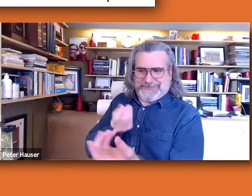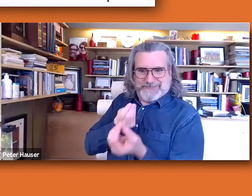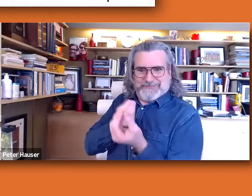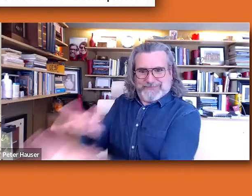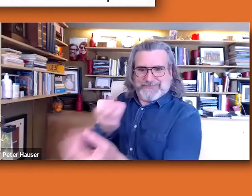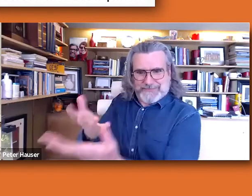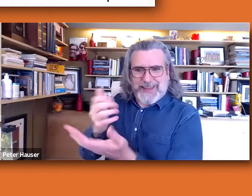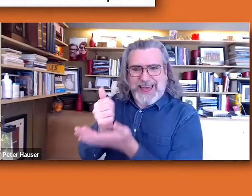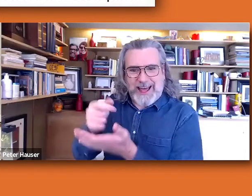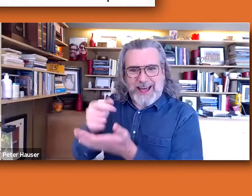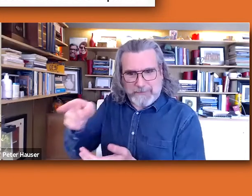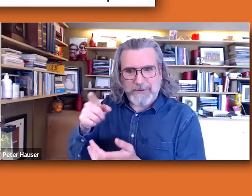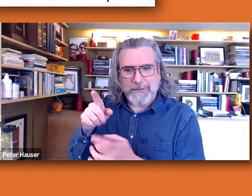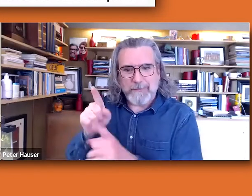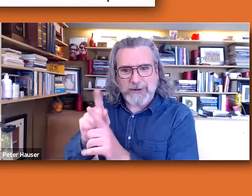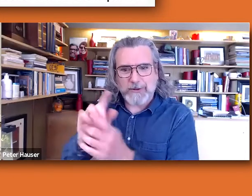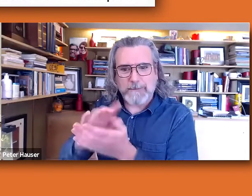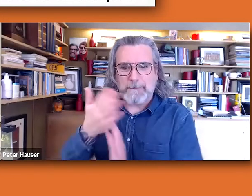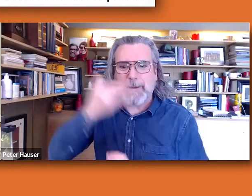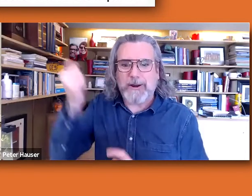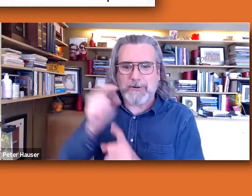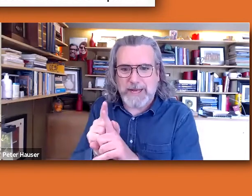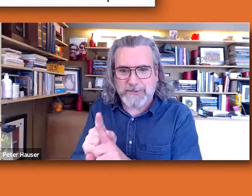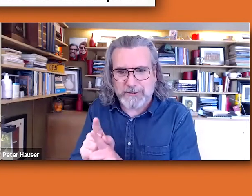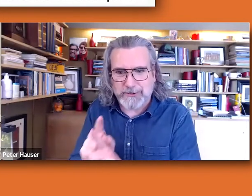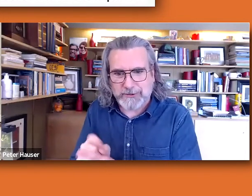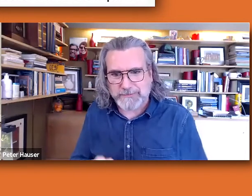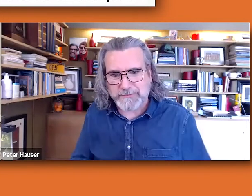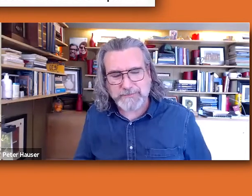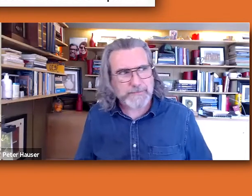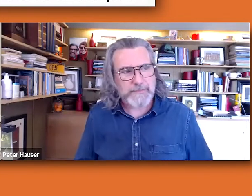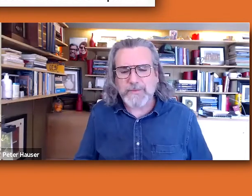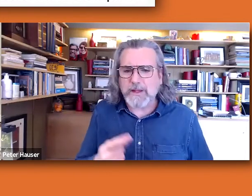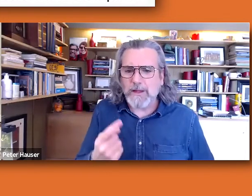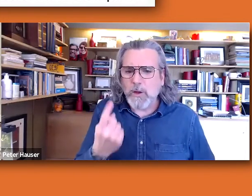because a lot of the mentors were hearing and I needed to provide them with the skills that they needed